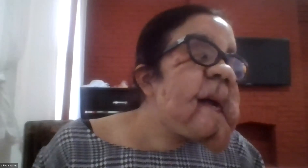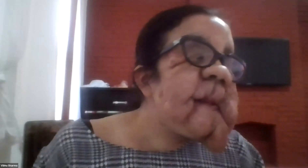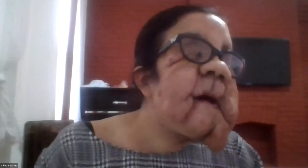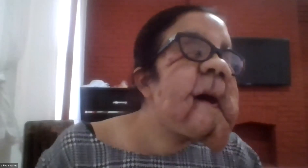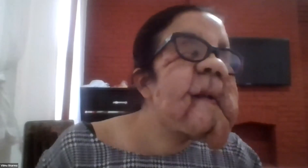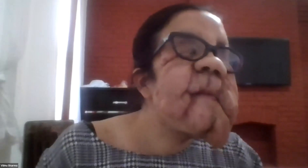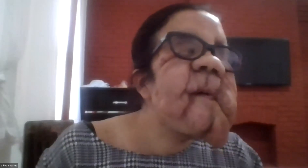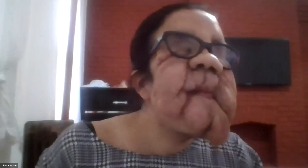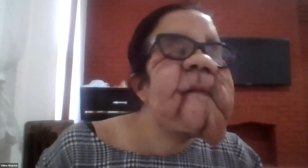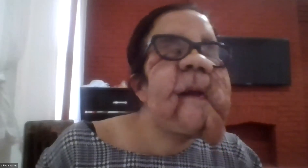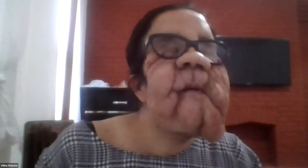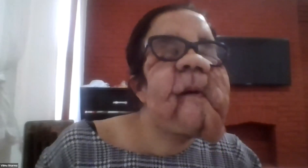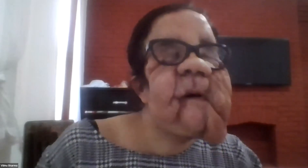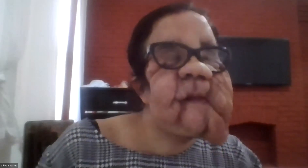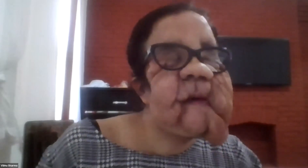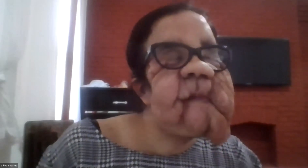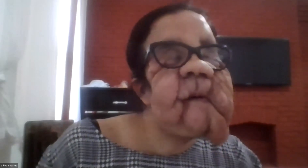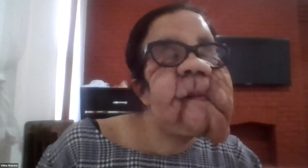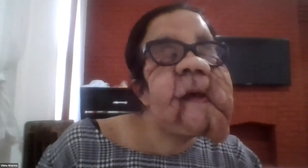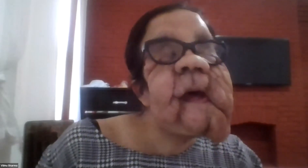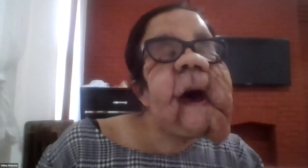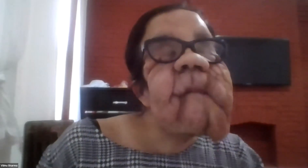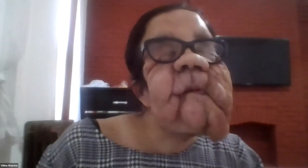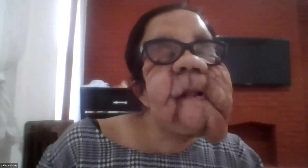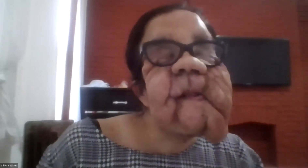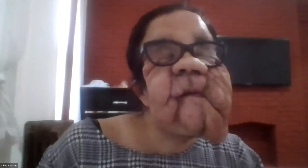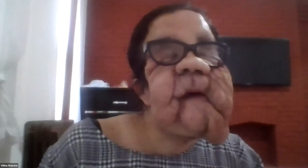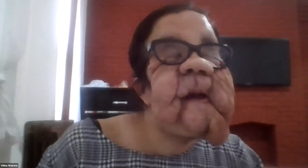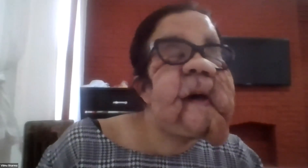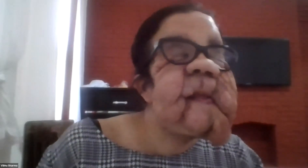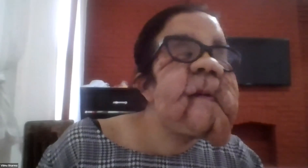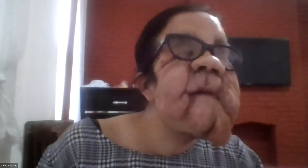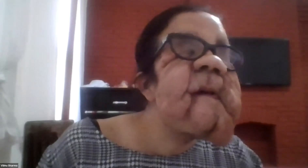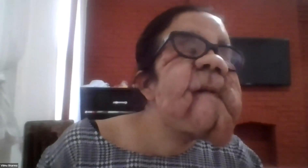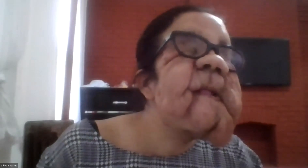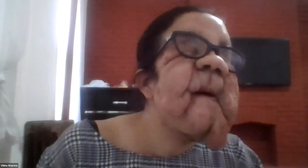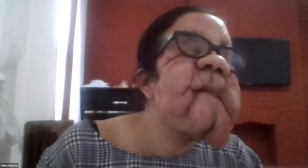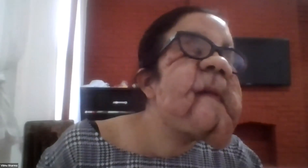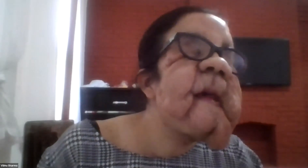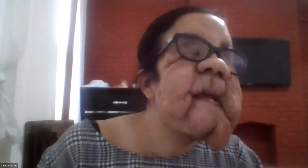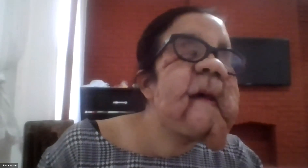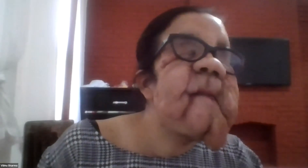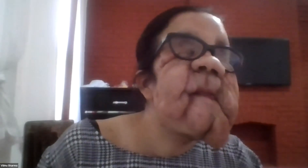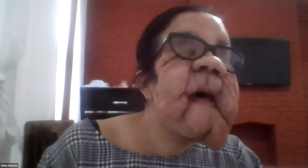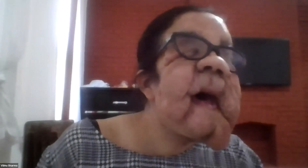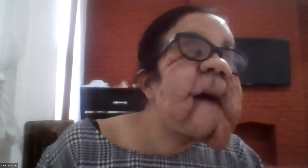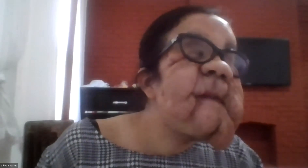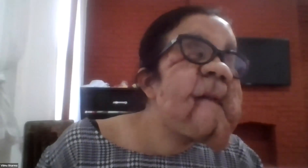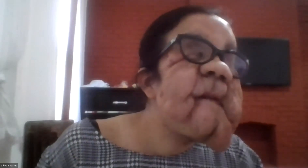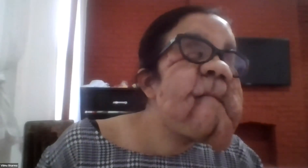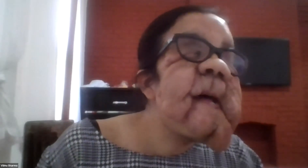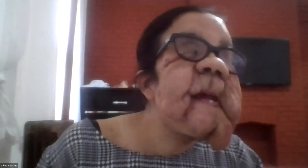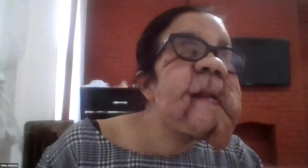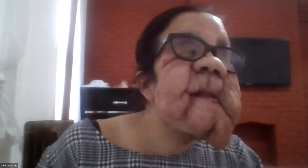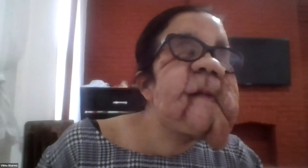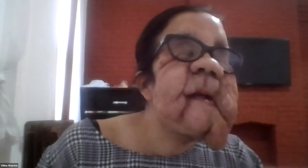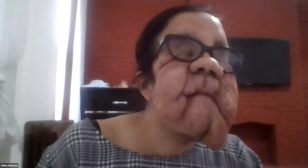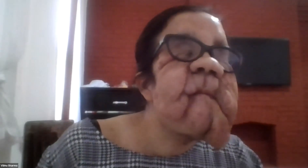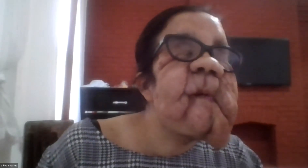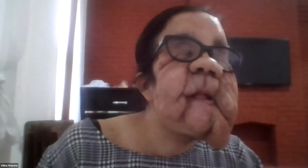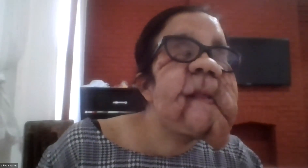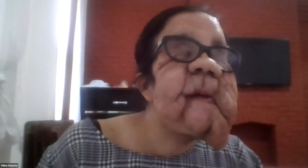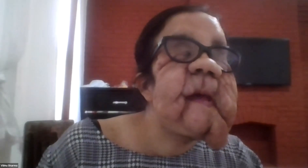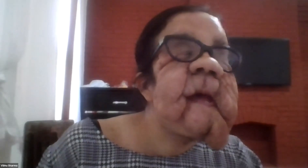Vibhu Sharma : But to put things on a more positive note i'm thrilled to share that UNICEF is launching its accessibility digital portal today.